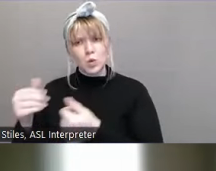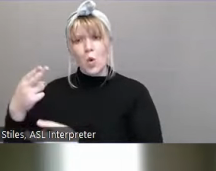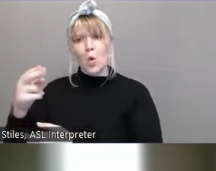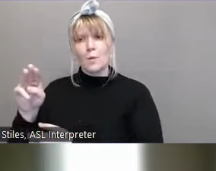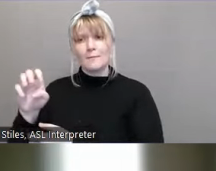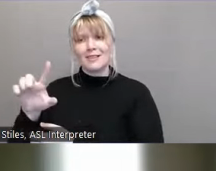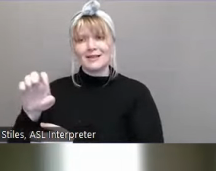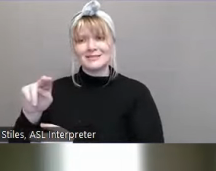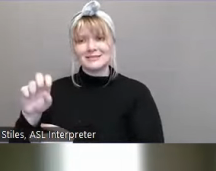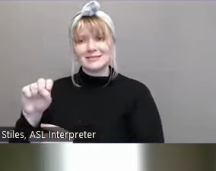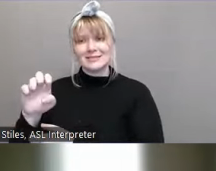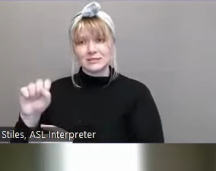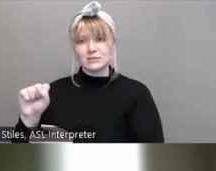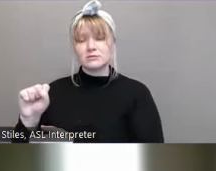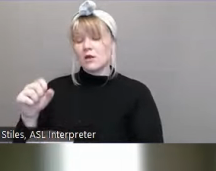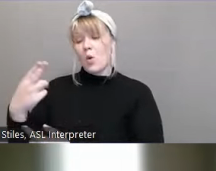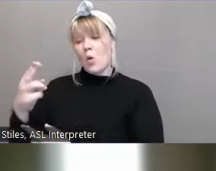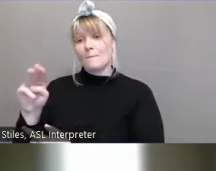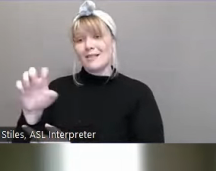and support services.